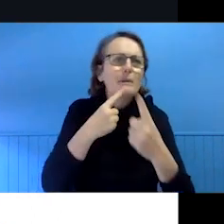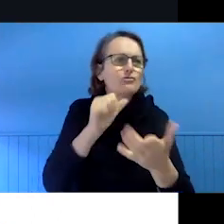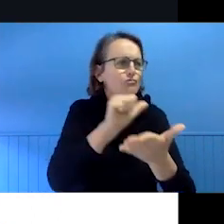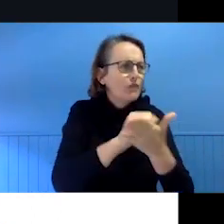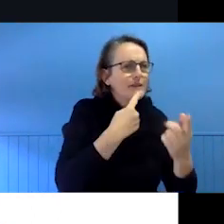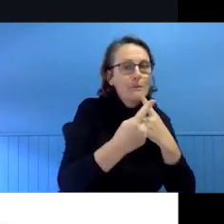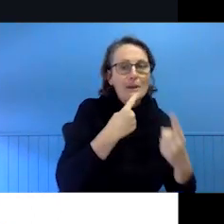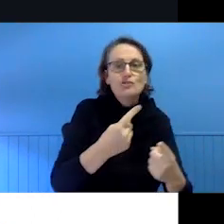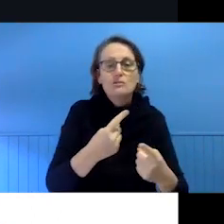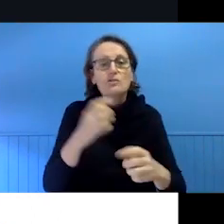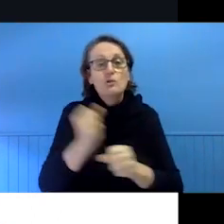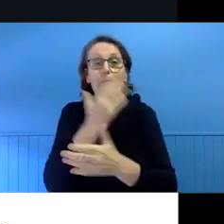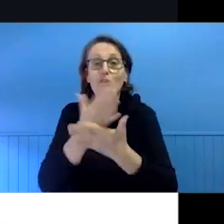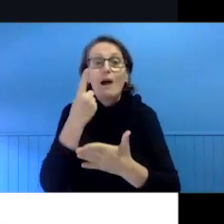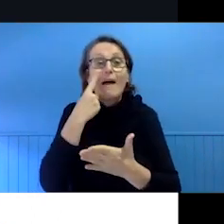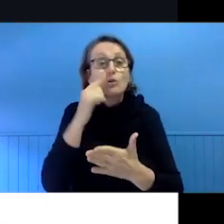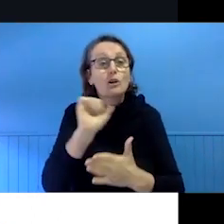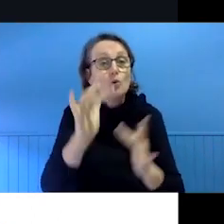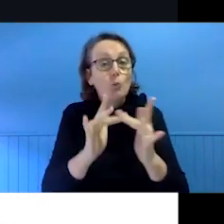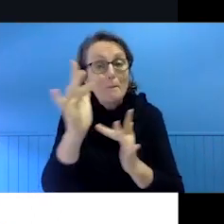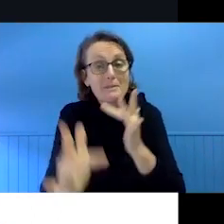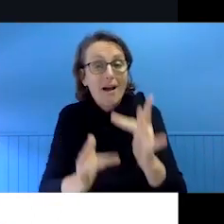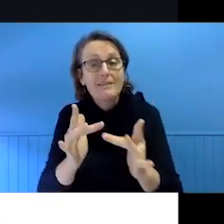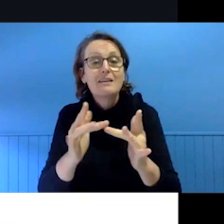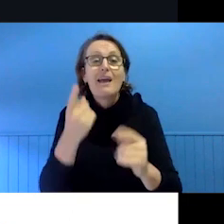Have a look at your website, looking at your social